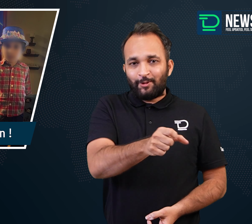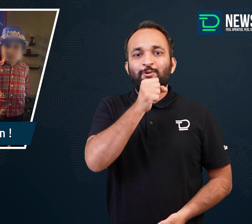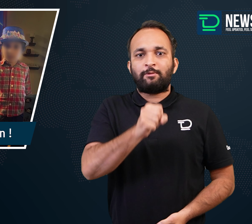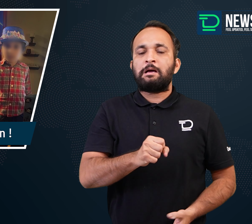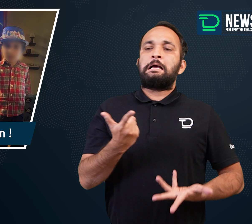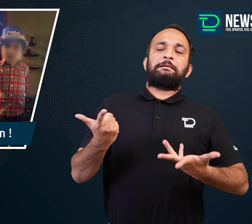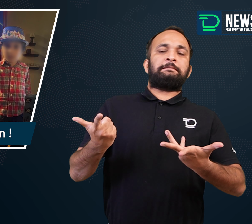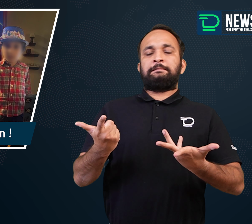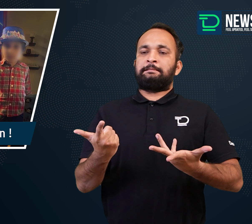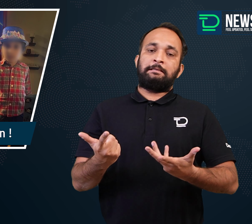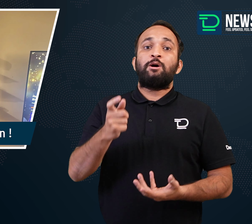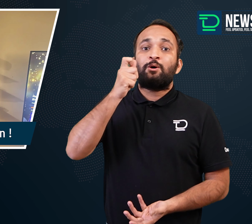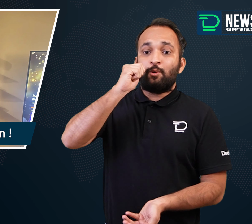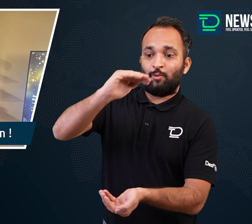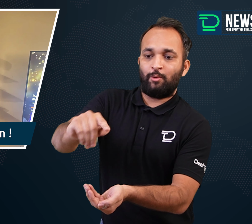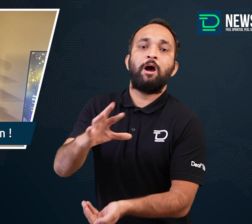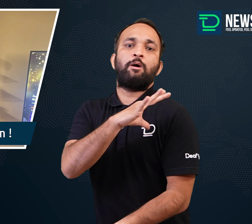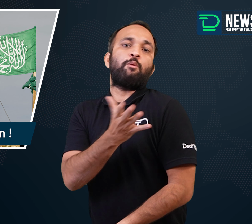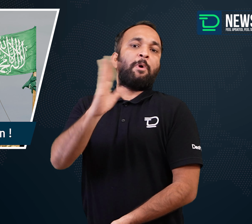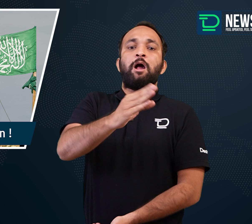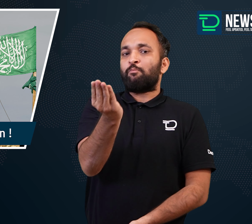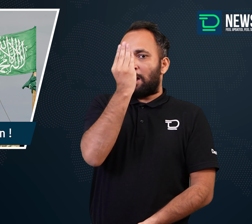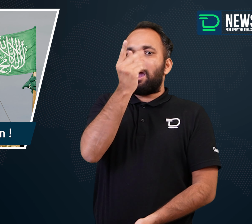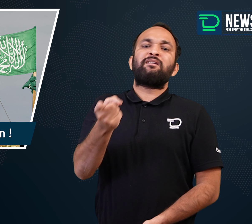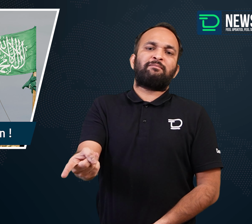He said he attacked that boy because he was a Palestinian Muslim boy.